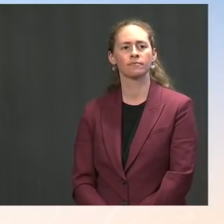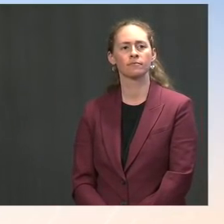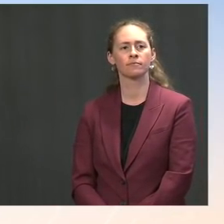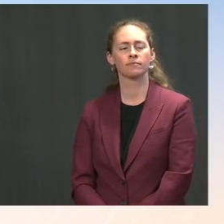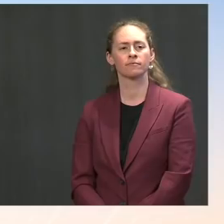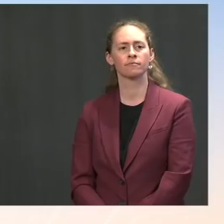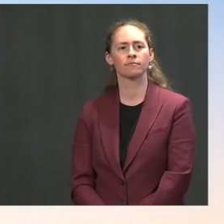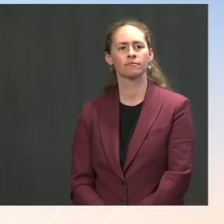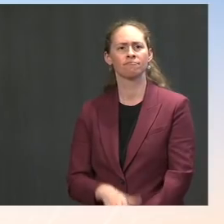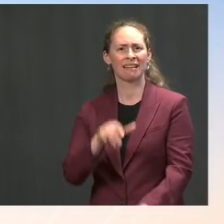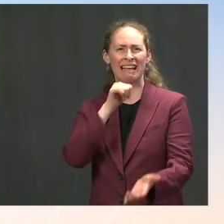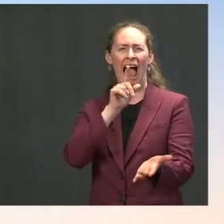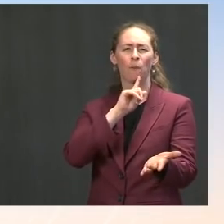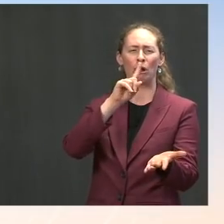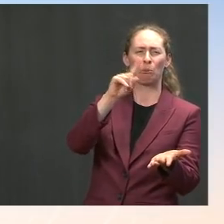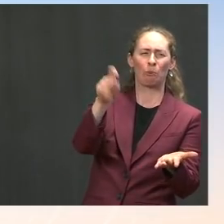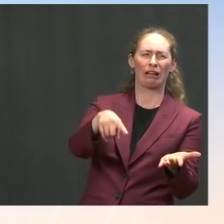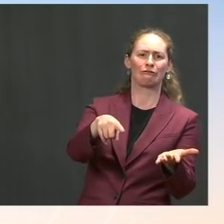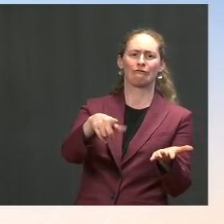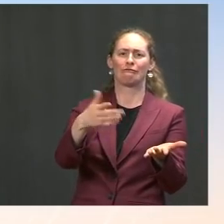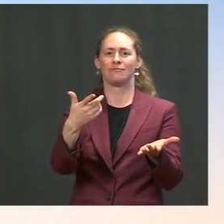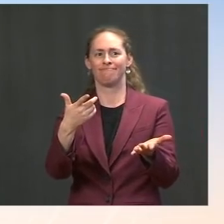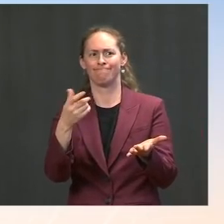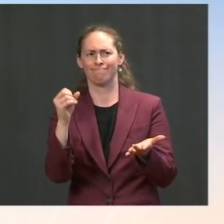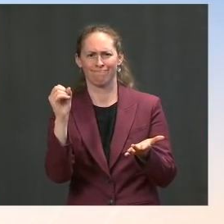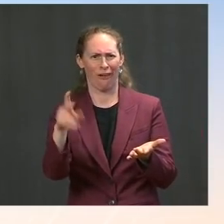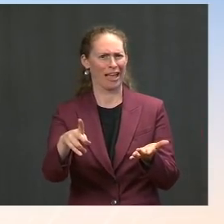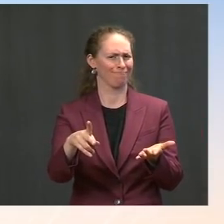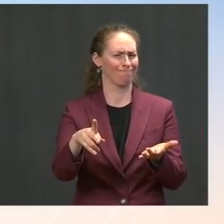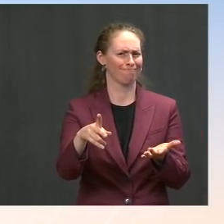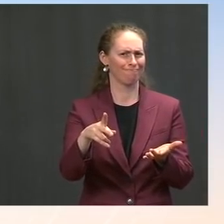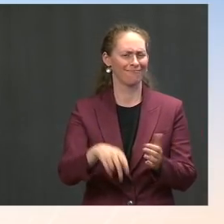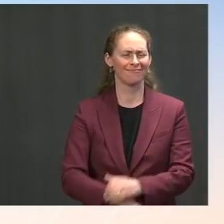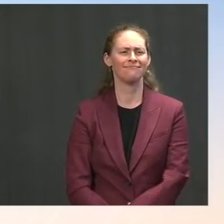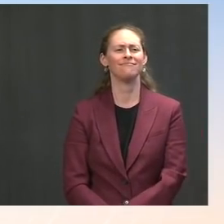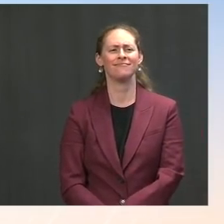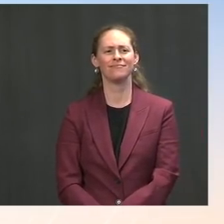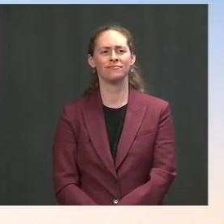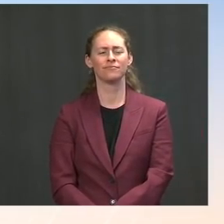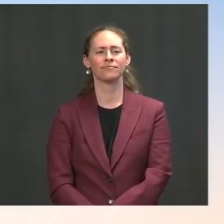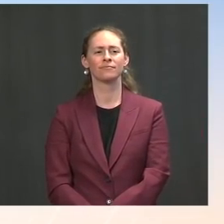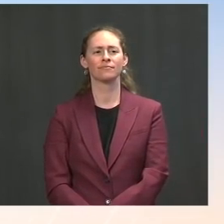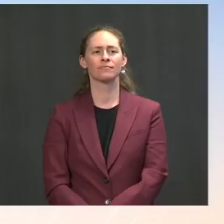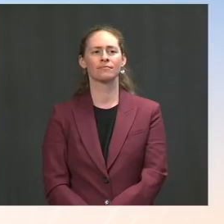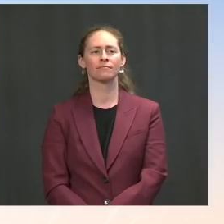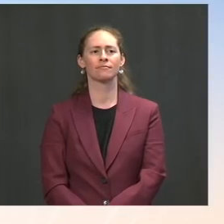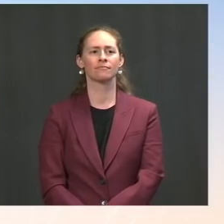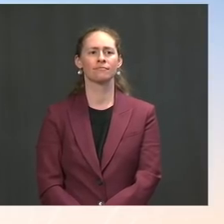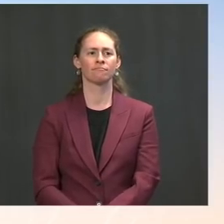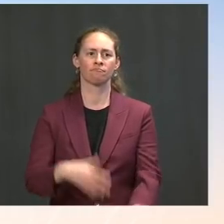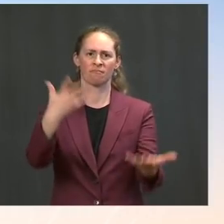Ms. Psaki: Okay. The Press: It is a shame that people have to get very sick and some people have to die